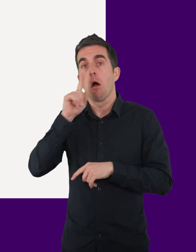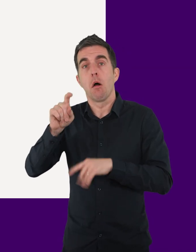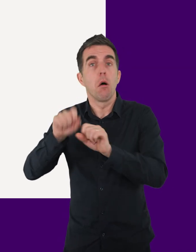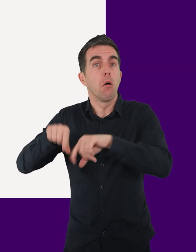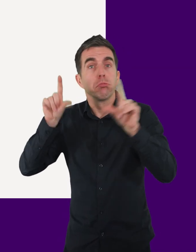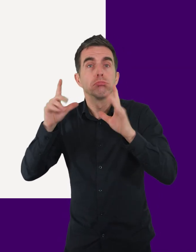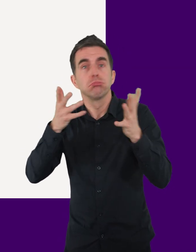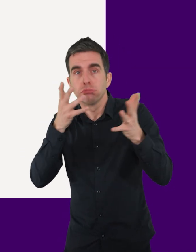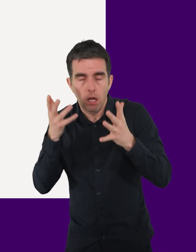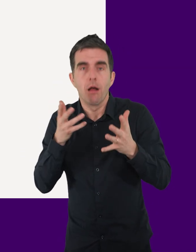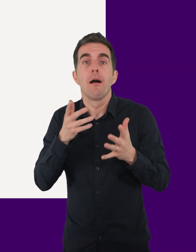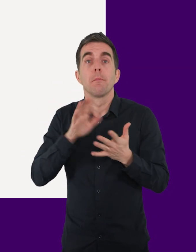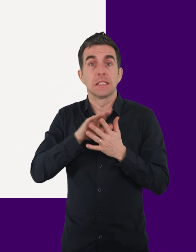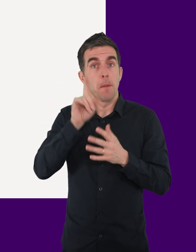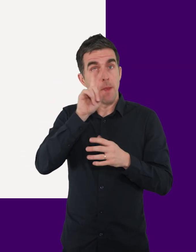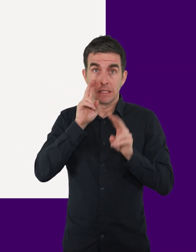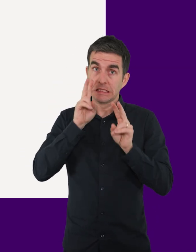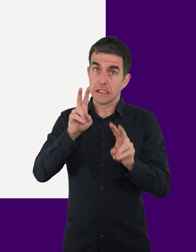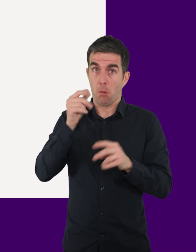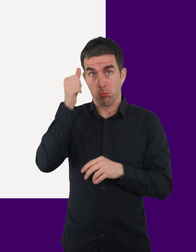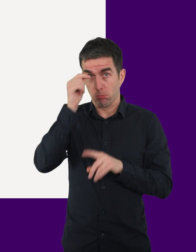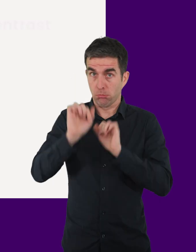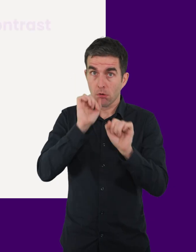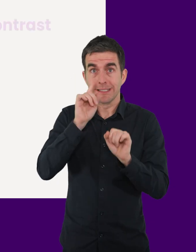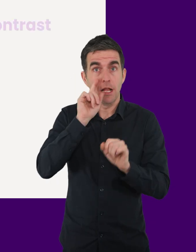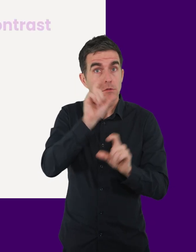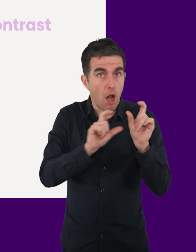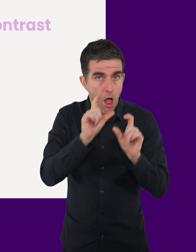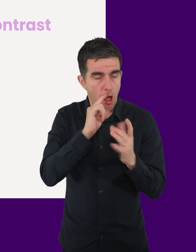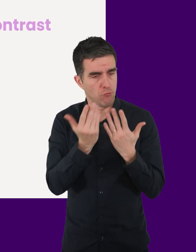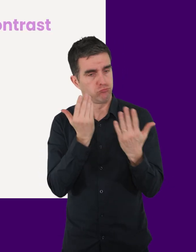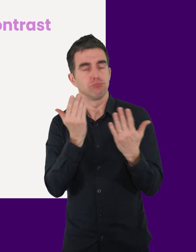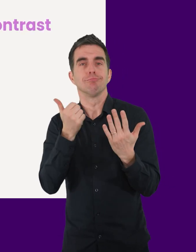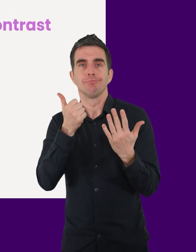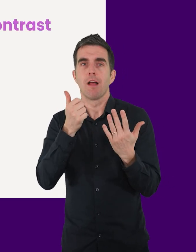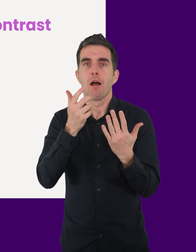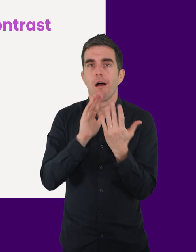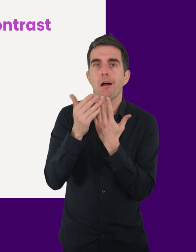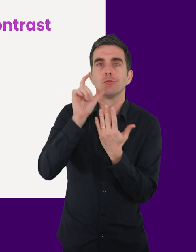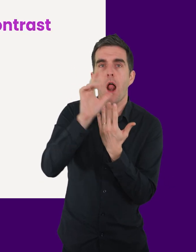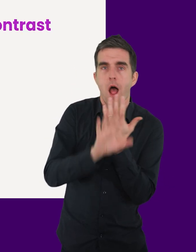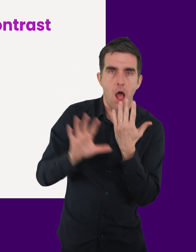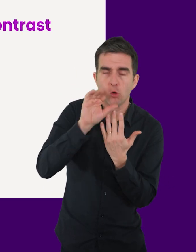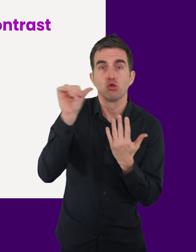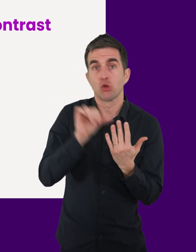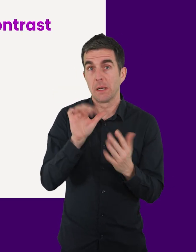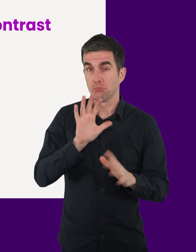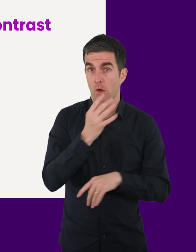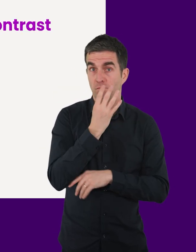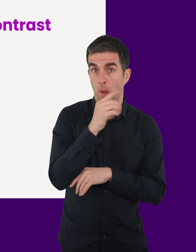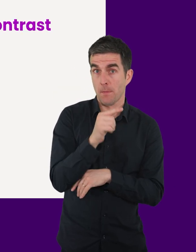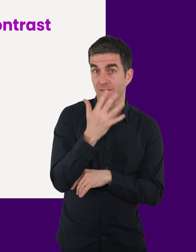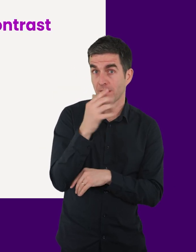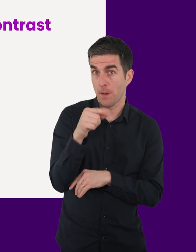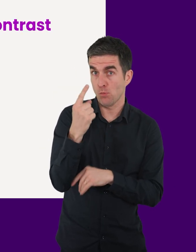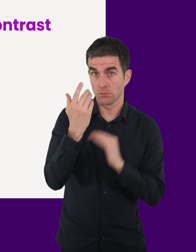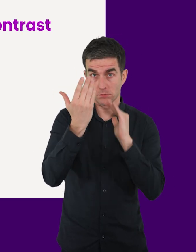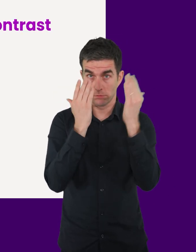To ensure sighted people can read labels with ease, give them a colour that has a good contrast with the background colours; at least 4.5:1.